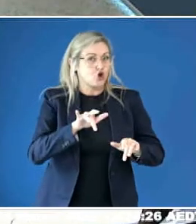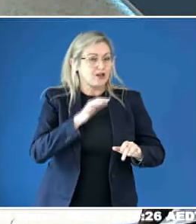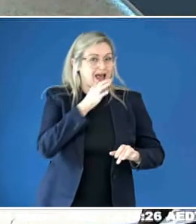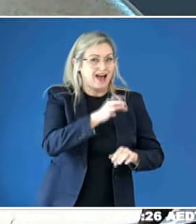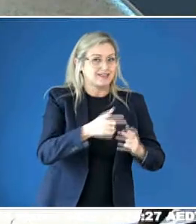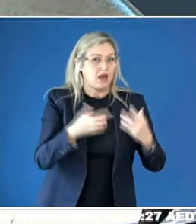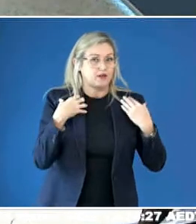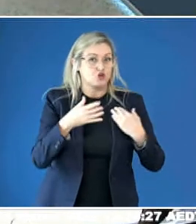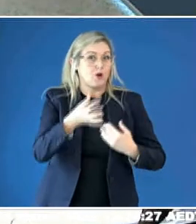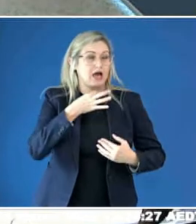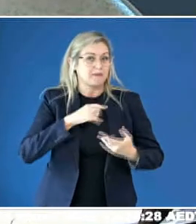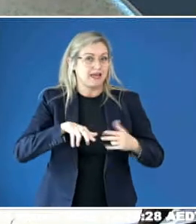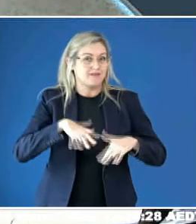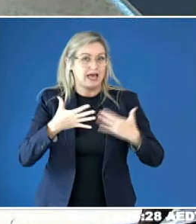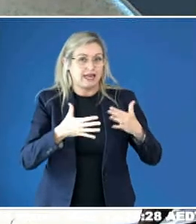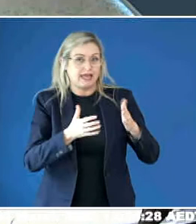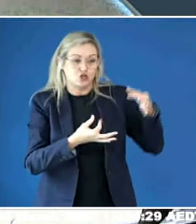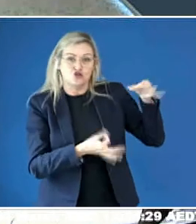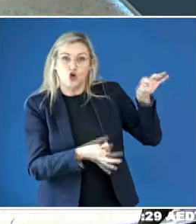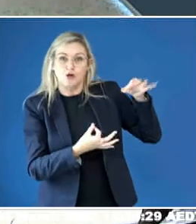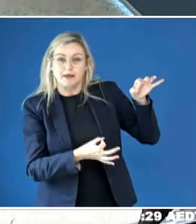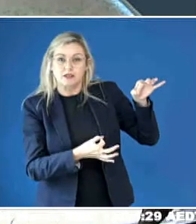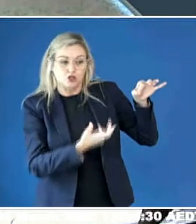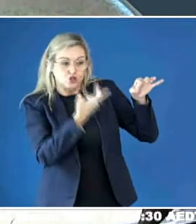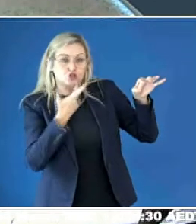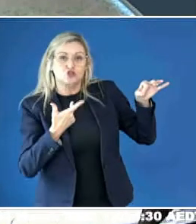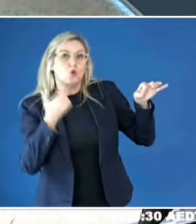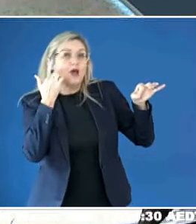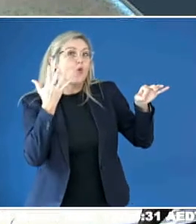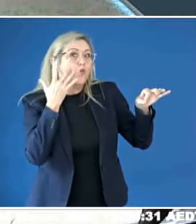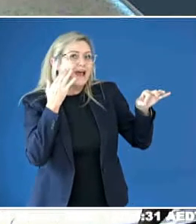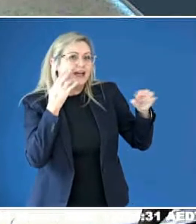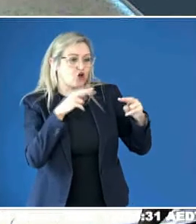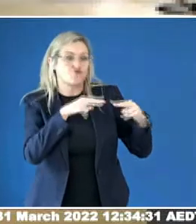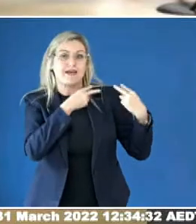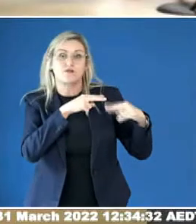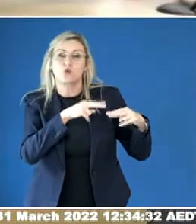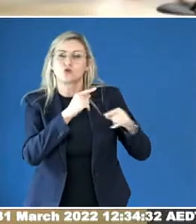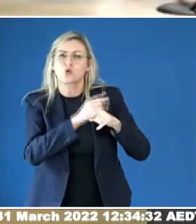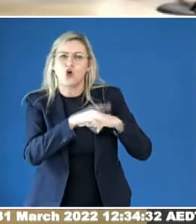there was any document that gave a particular date for the review that had been referred to. CHAIR: Yes.